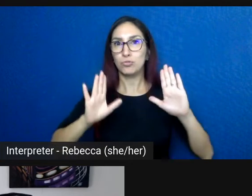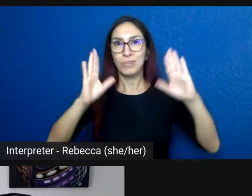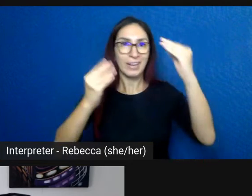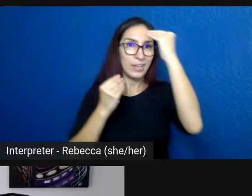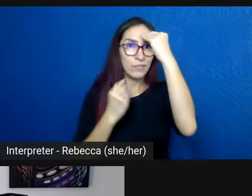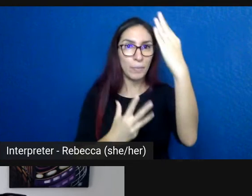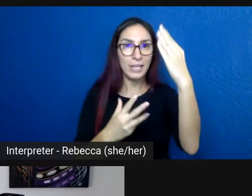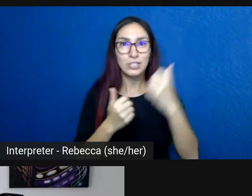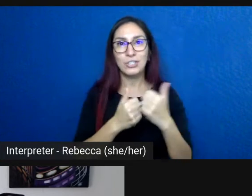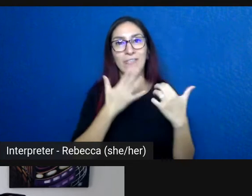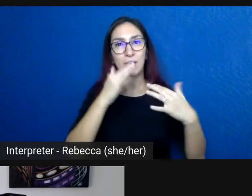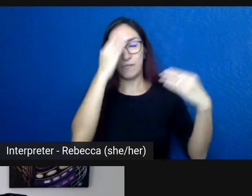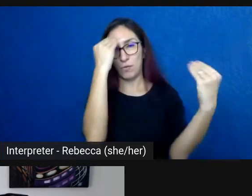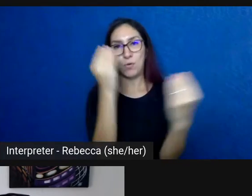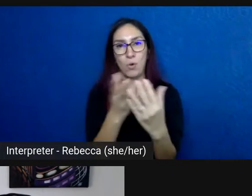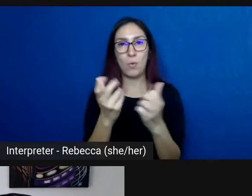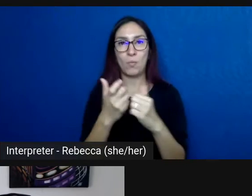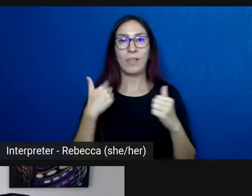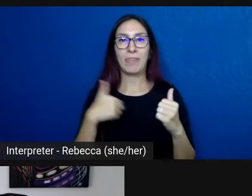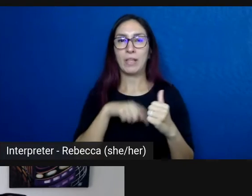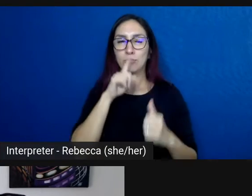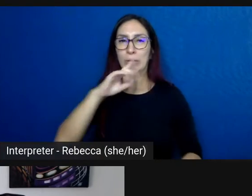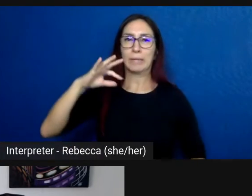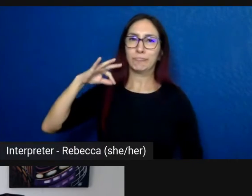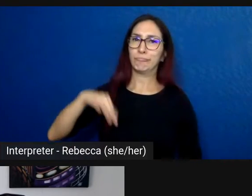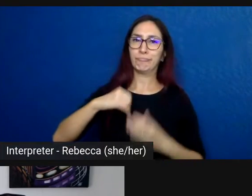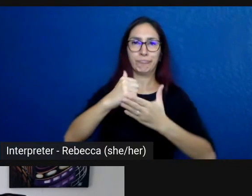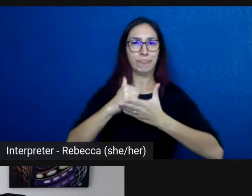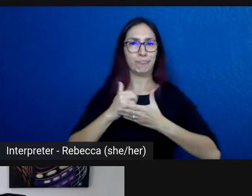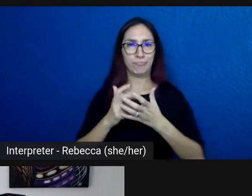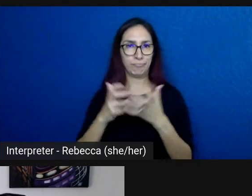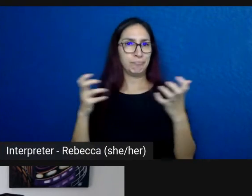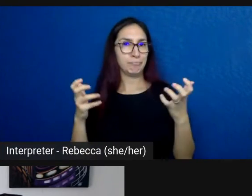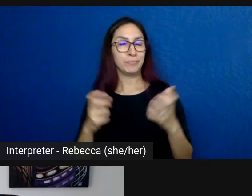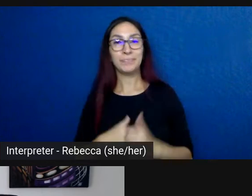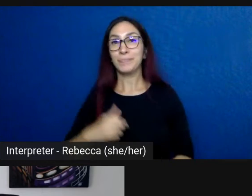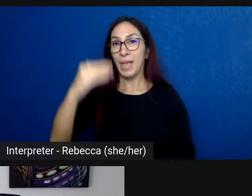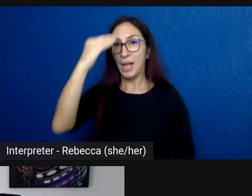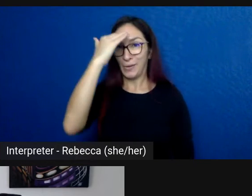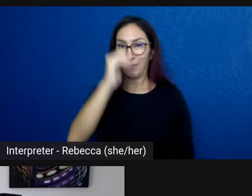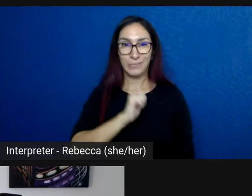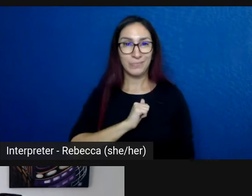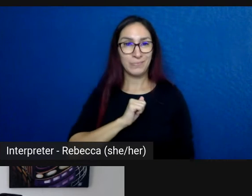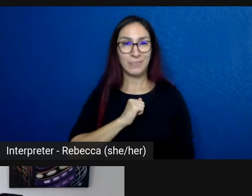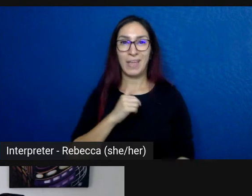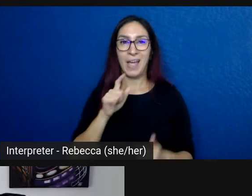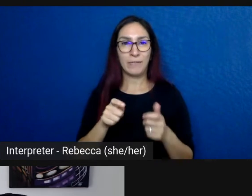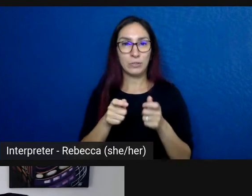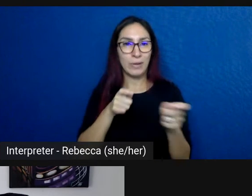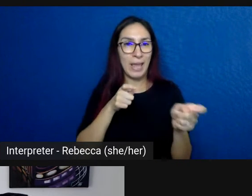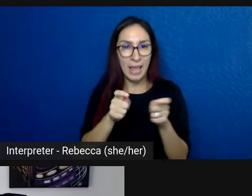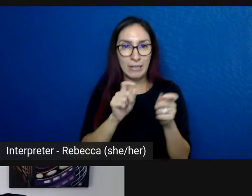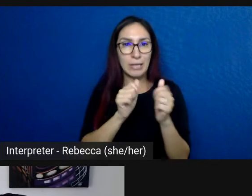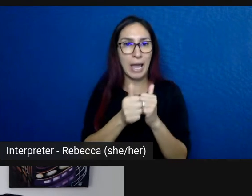Some really good stuff that we can benefit from. I know personally, I have to handle how to effectively build experiences